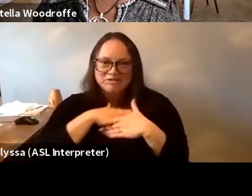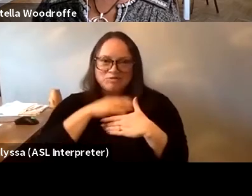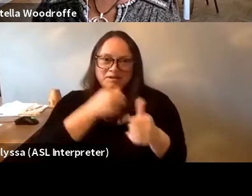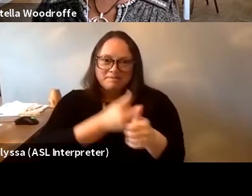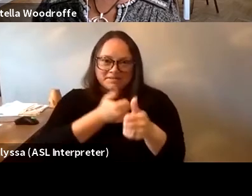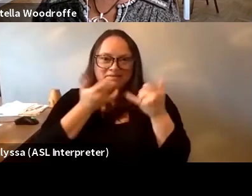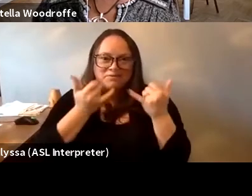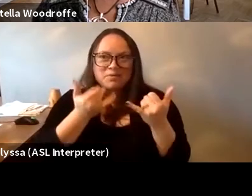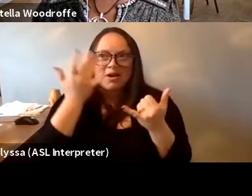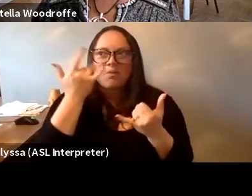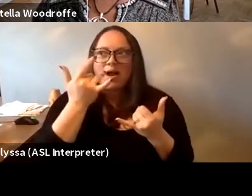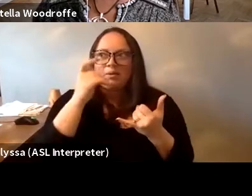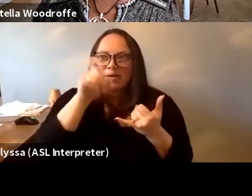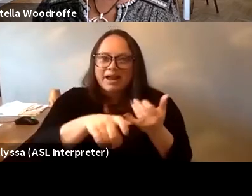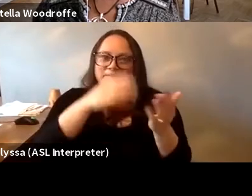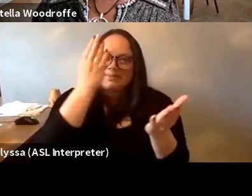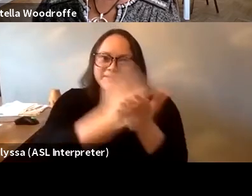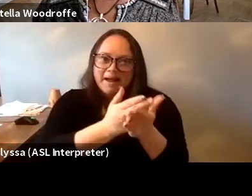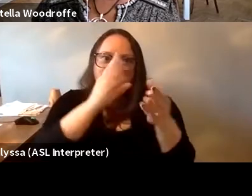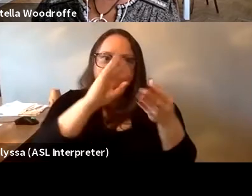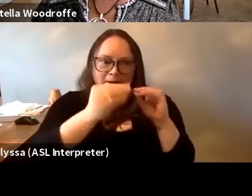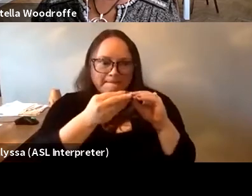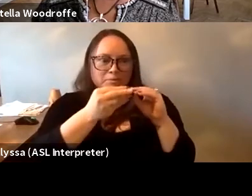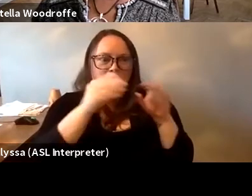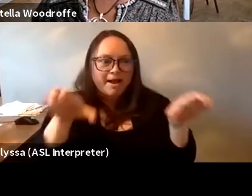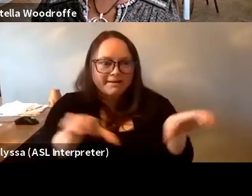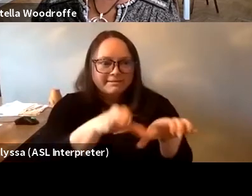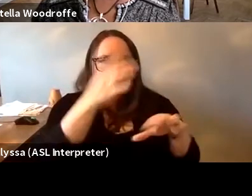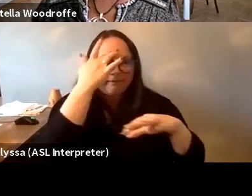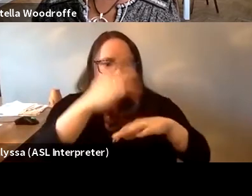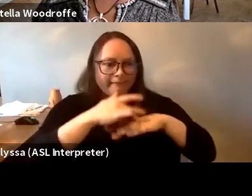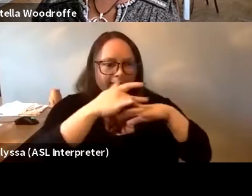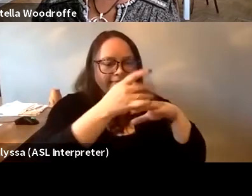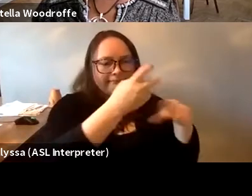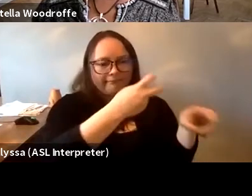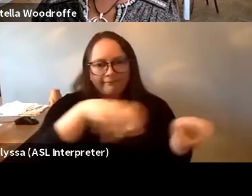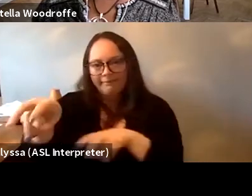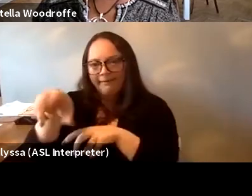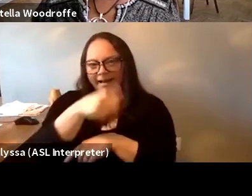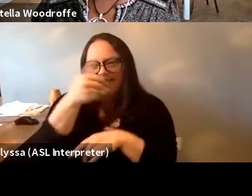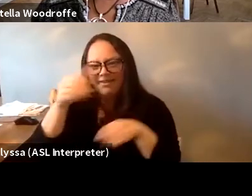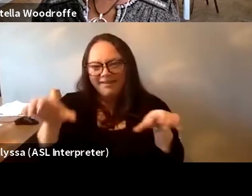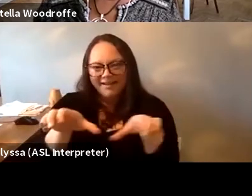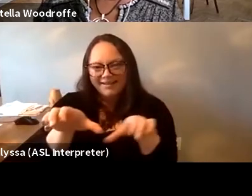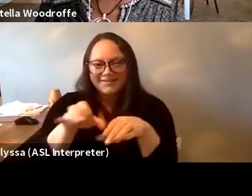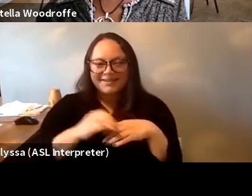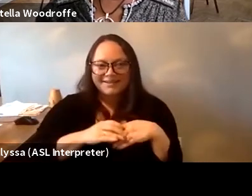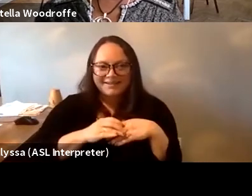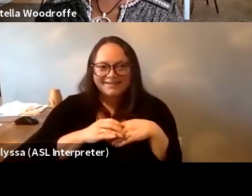from you know, this activity that he liked this one and to her, what she's what she's really, she's trying to tell